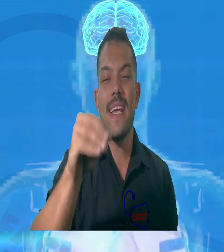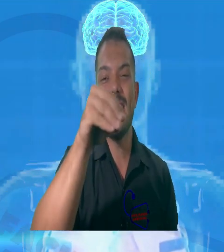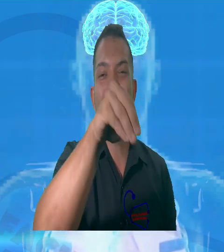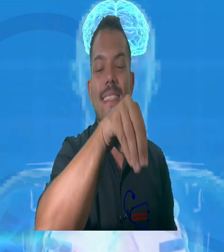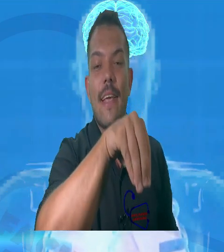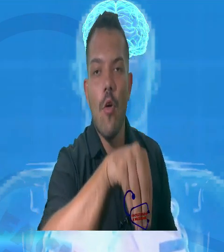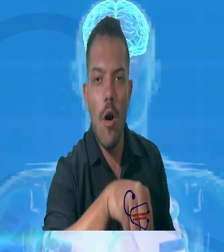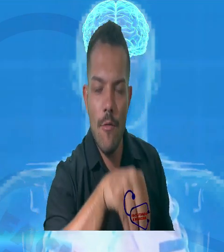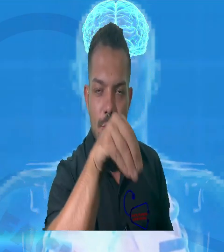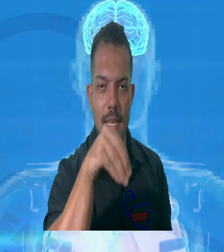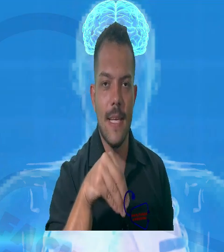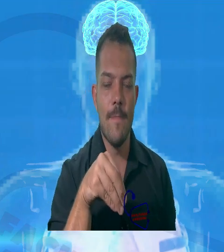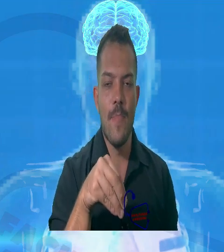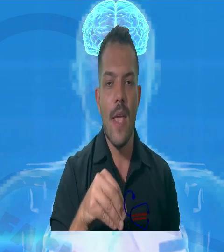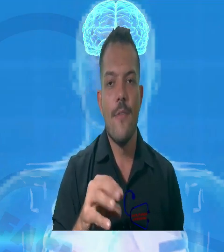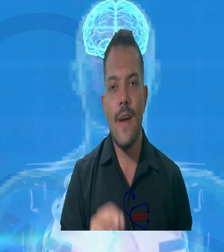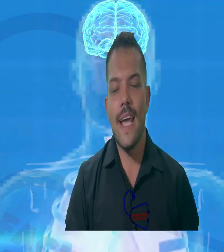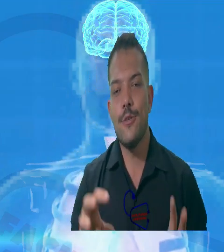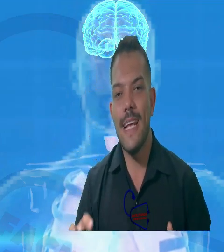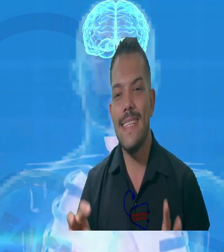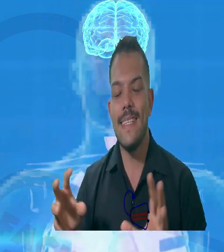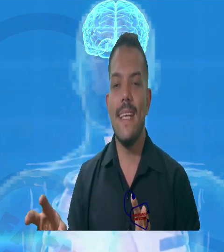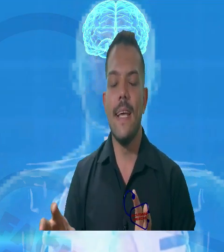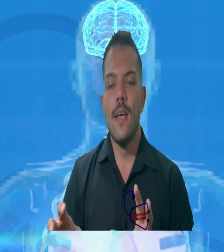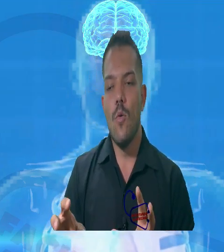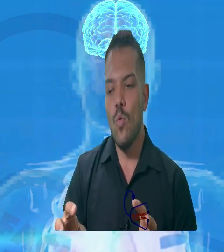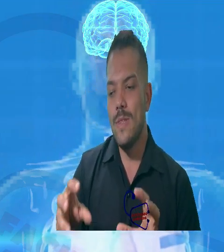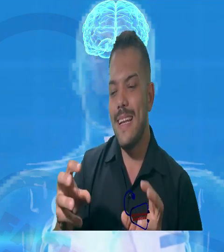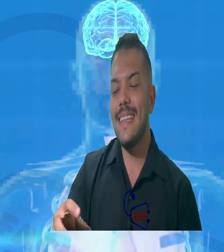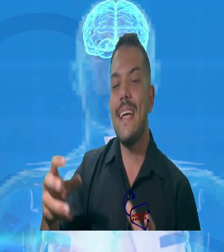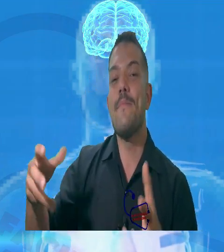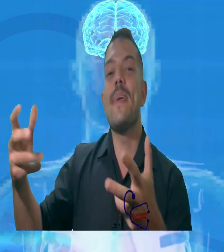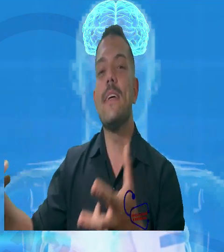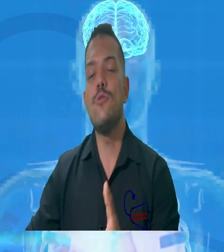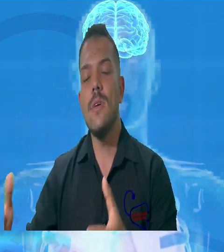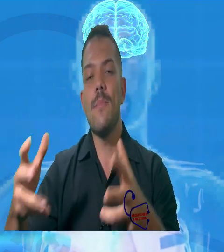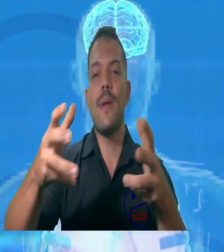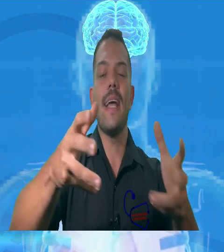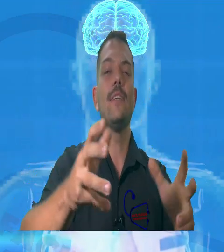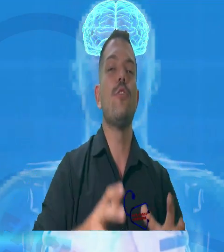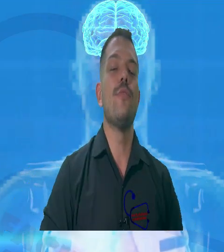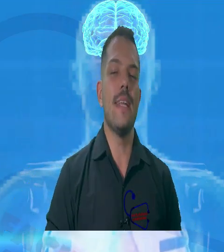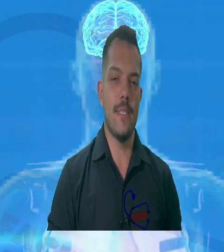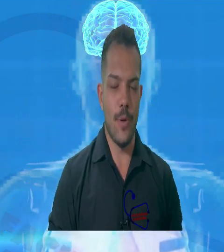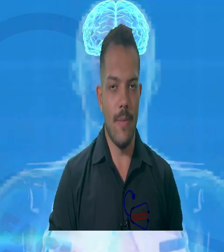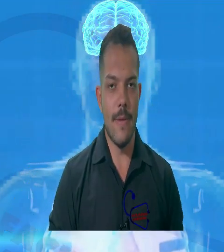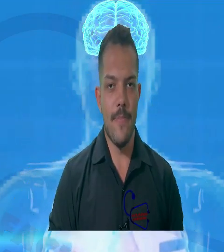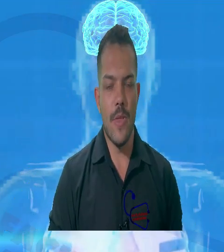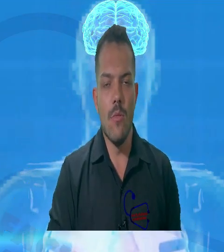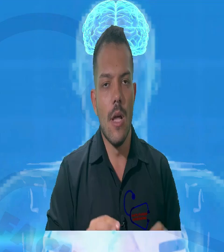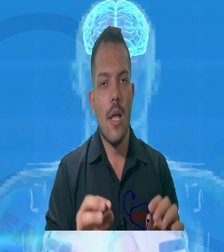that there are eggs. It will help you understand the treatment to solve this problem, so